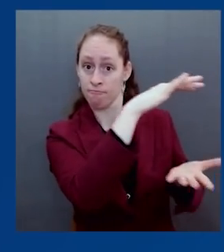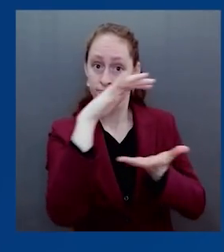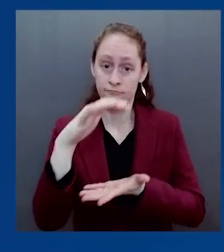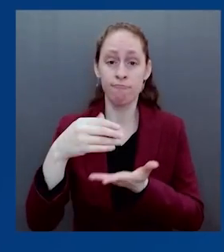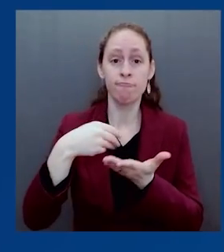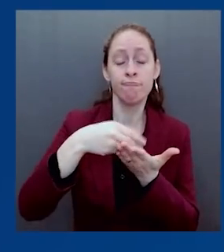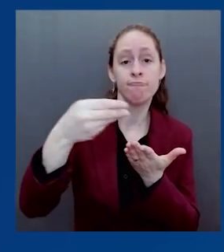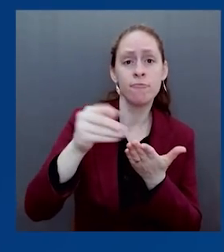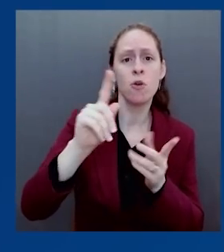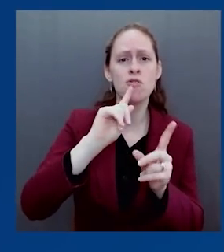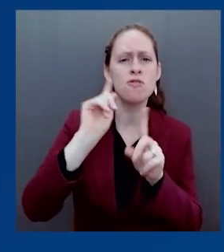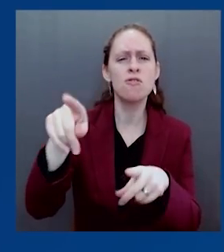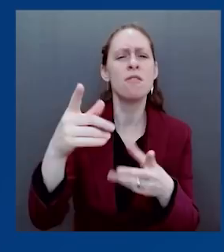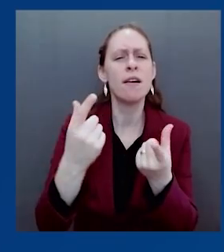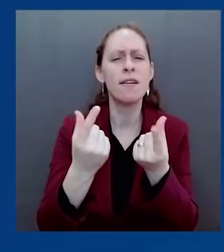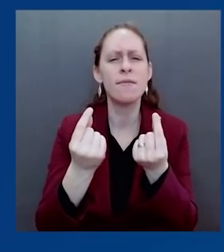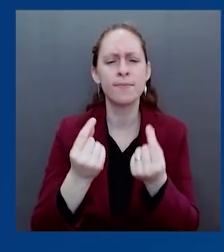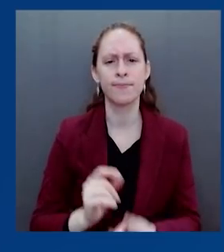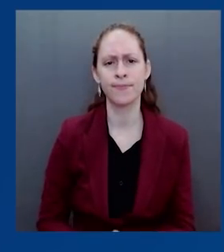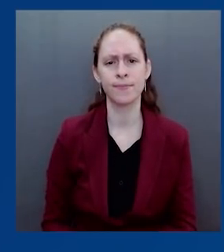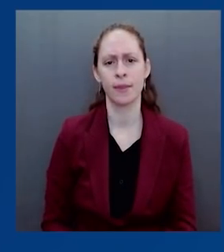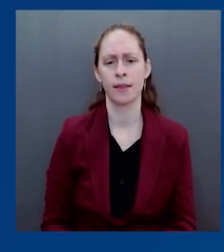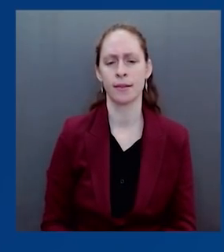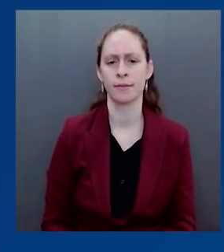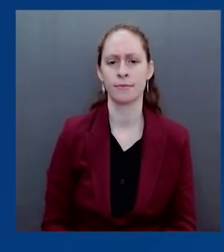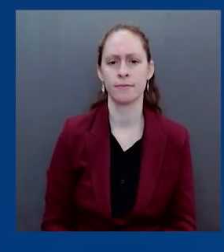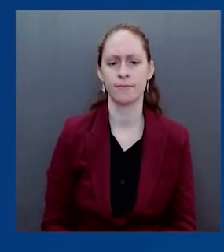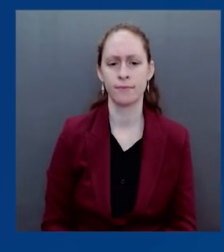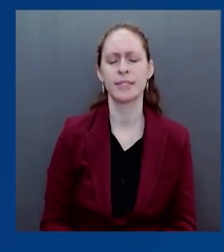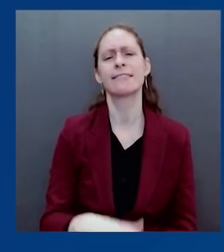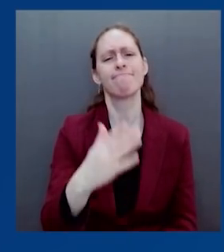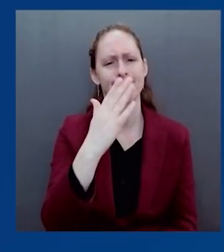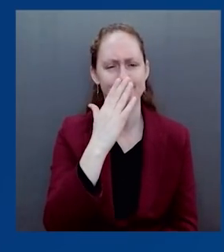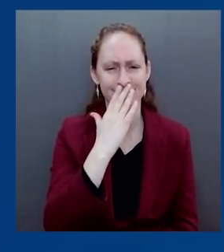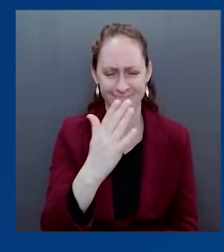Mr. Zients: Yeah. Thanks, Jeff. You know, in terms of the mask, as I said,